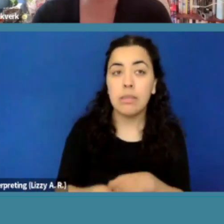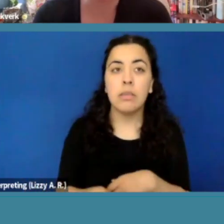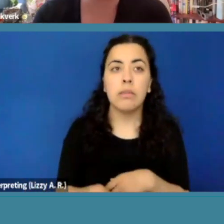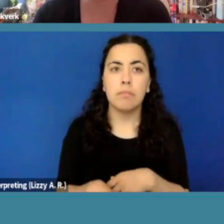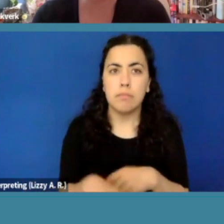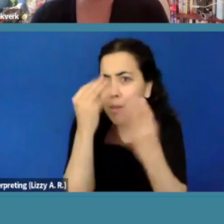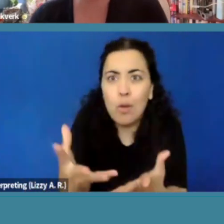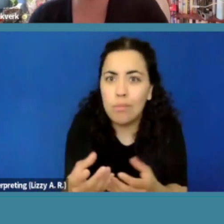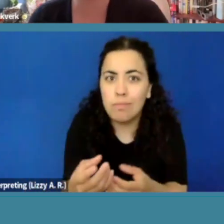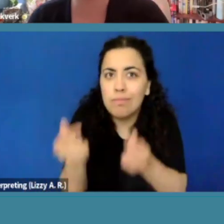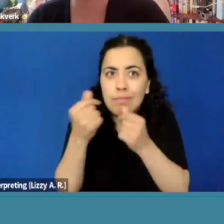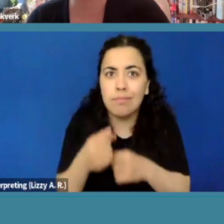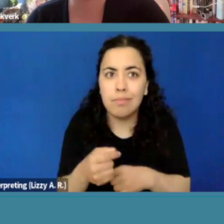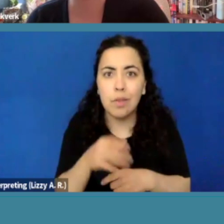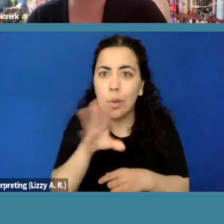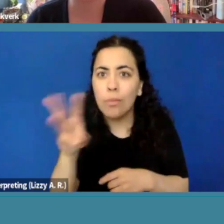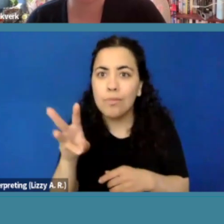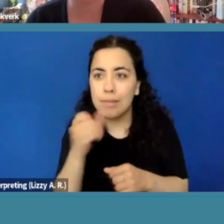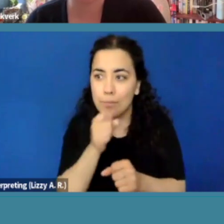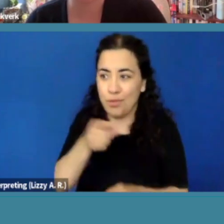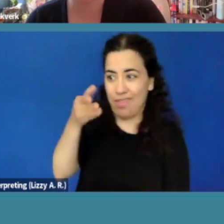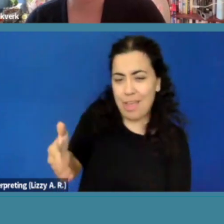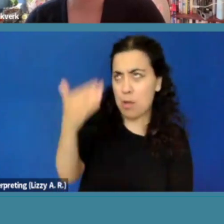Put it on your website, share it in your accessibility materials